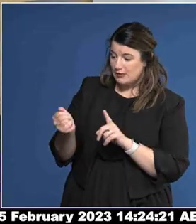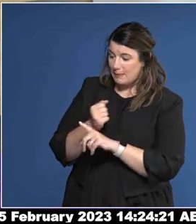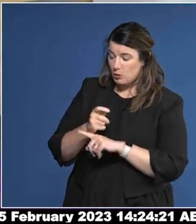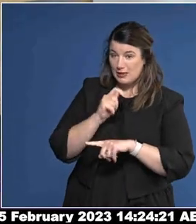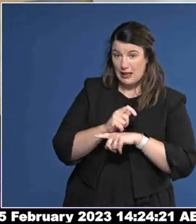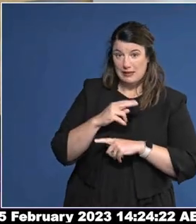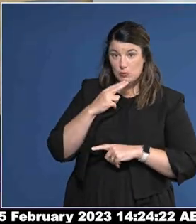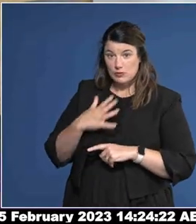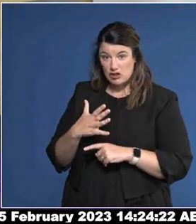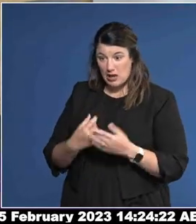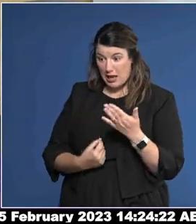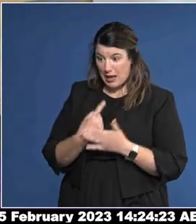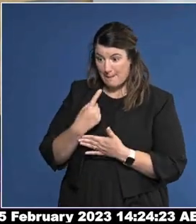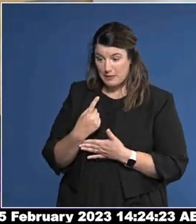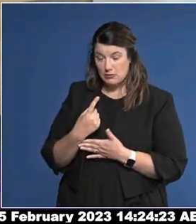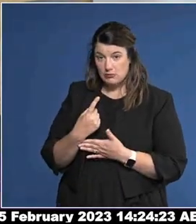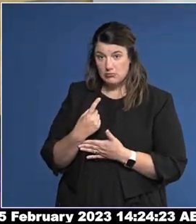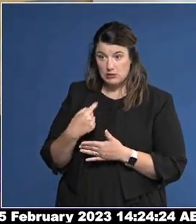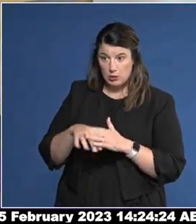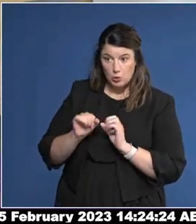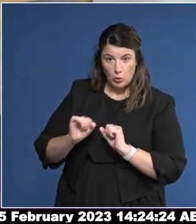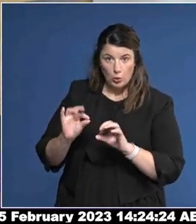that you inherently assume exists within the organisation?